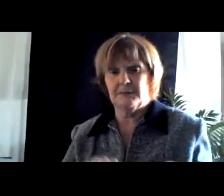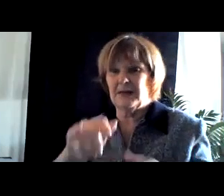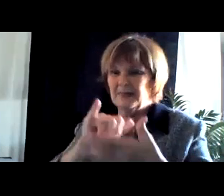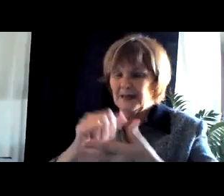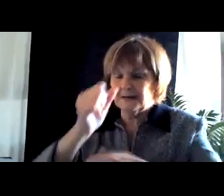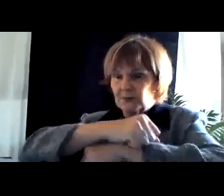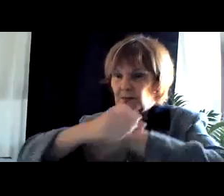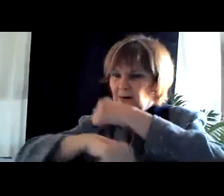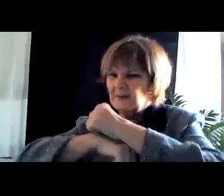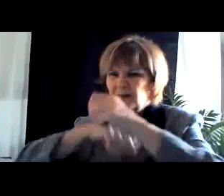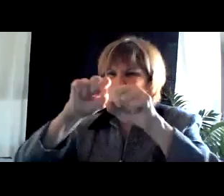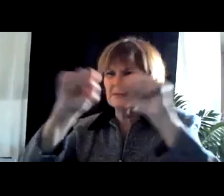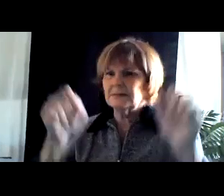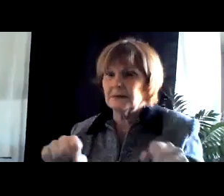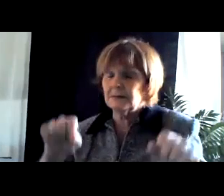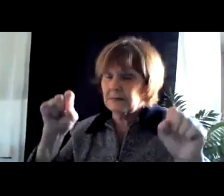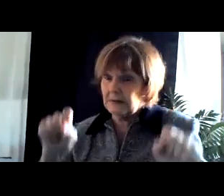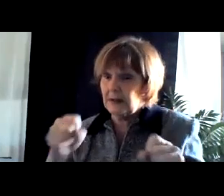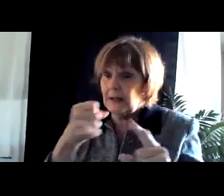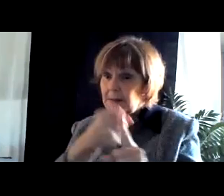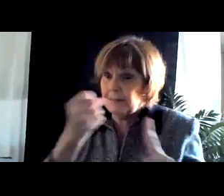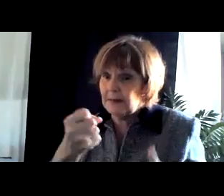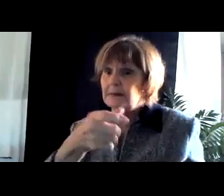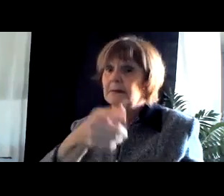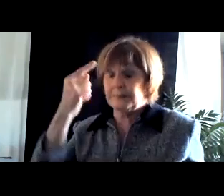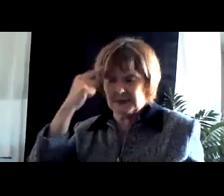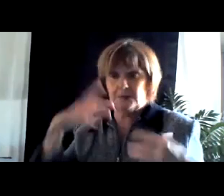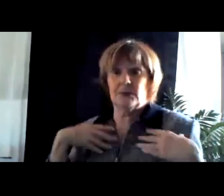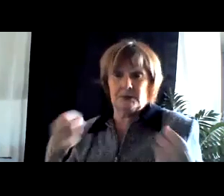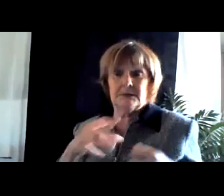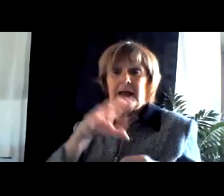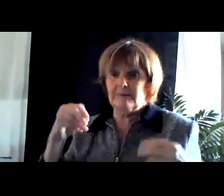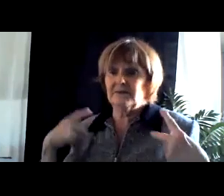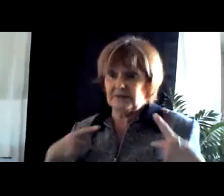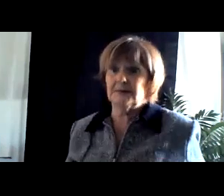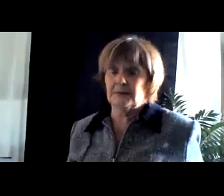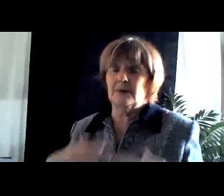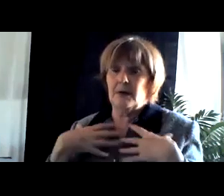but they can also impact physical health as well. So we just wanna be mindful of all of those things.